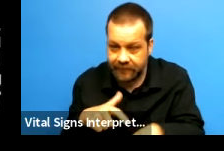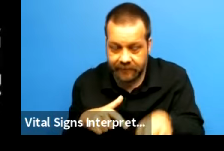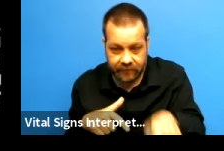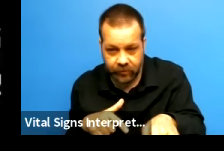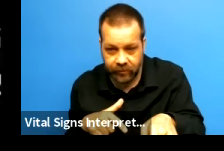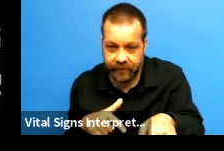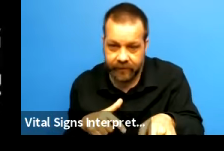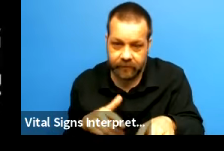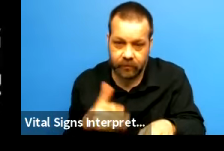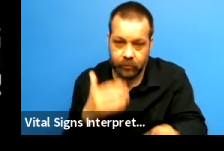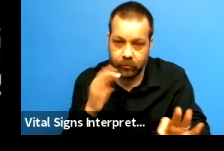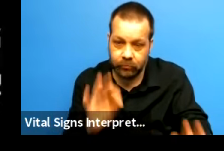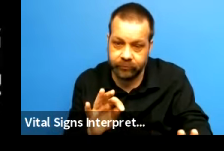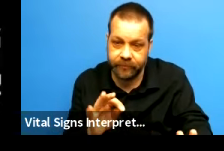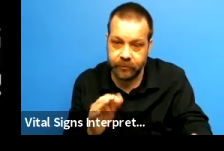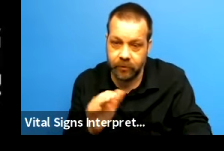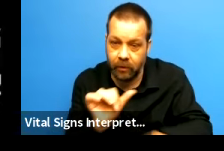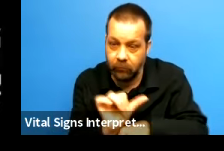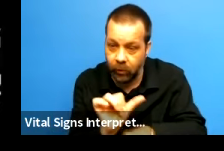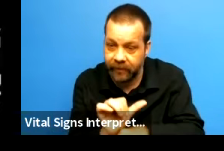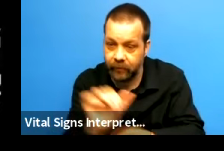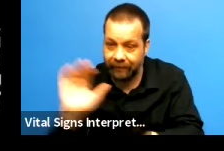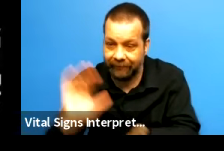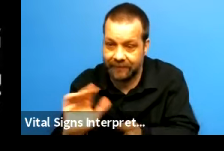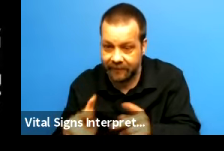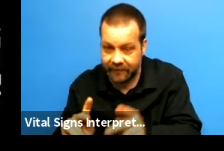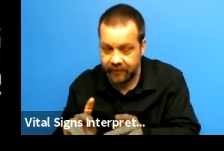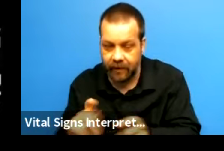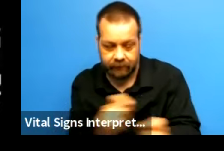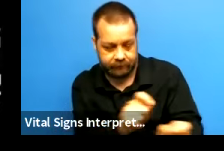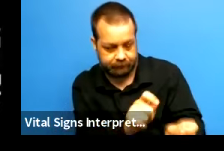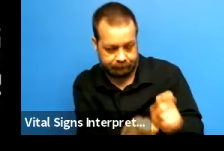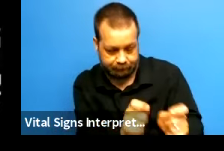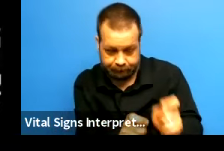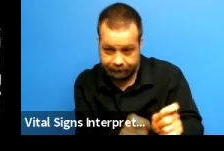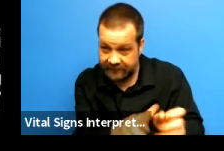Patronized businesses that have reconfigured with the customers in mind.